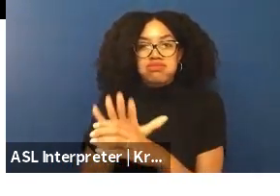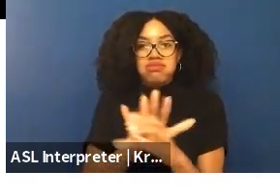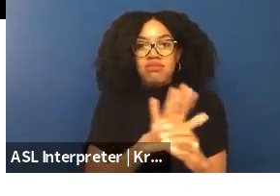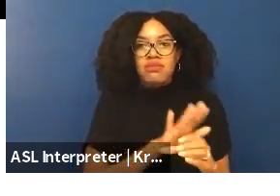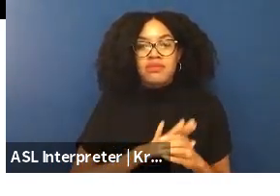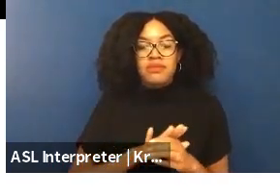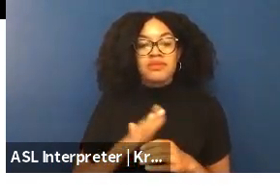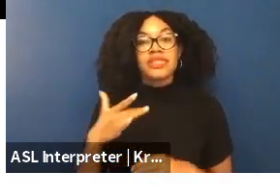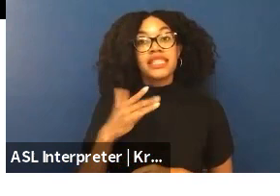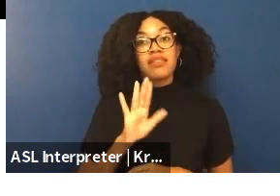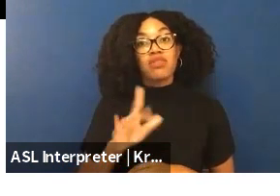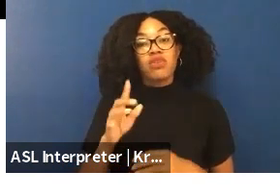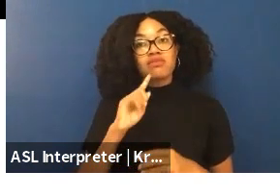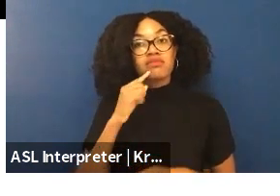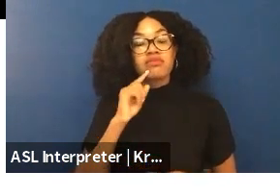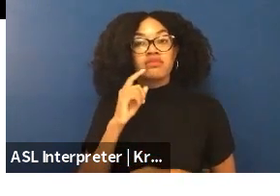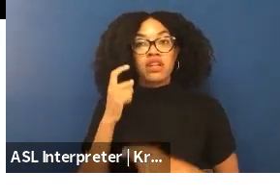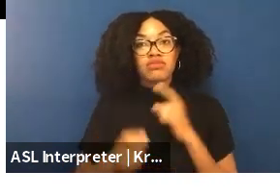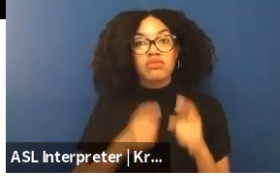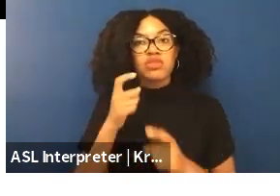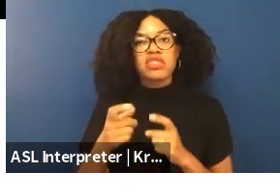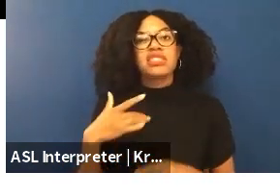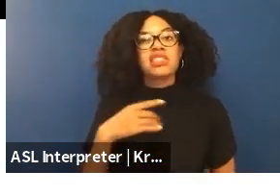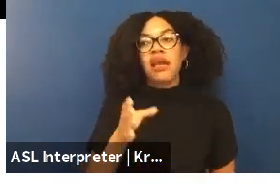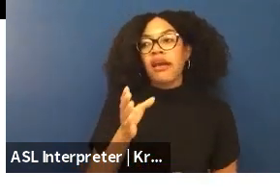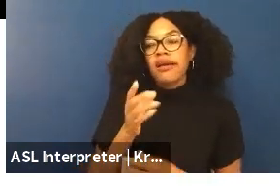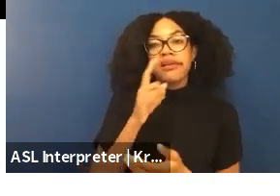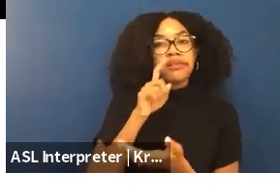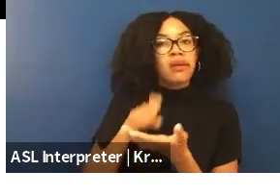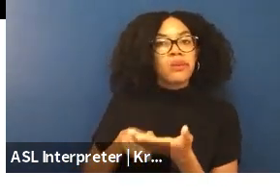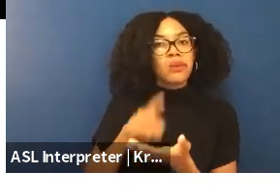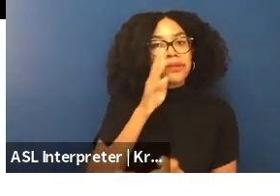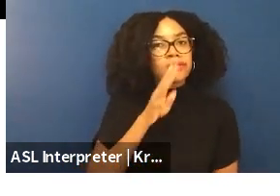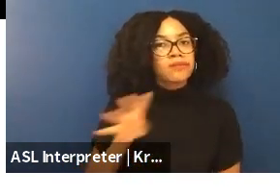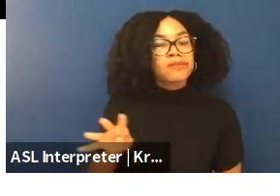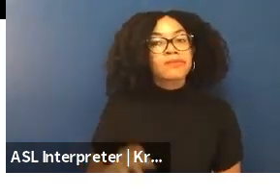to the institution often going unnoticed. The purpose of this session is to explore